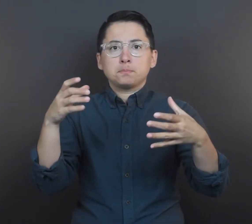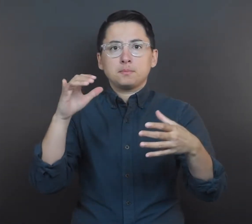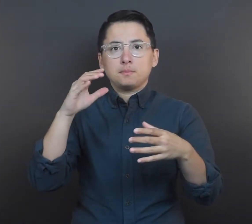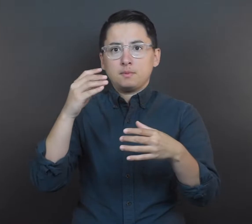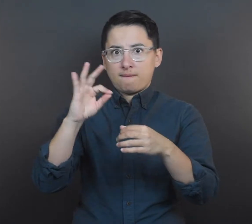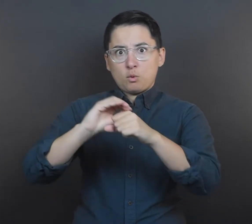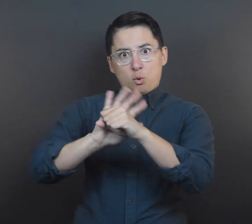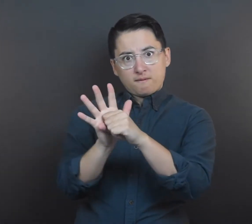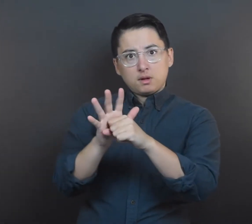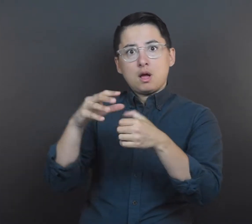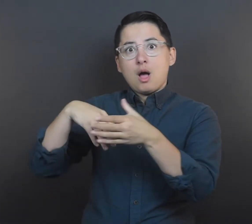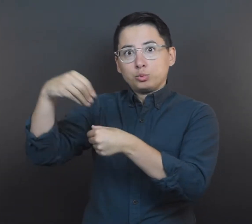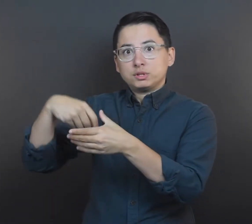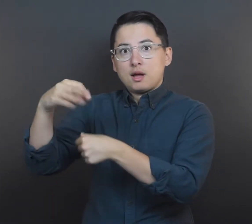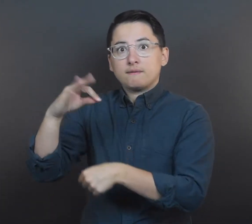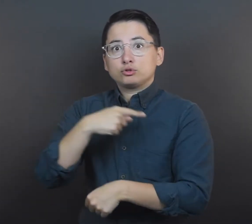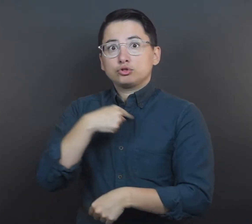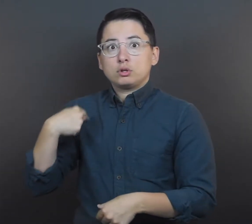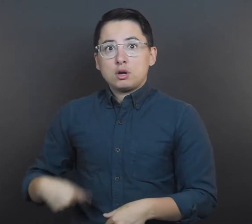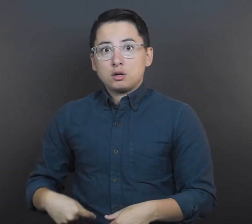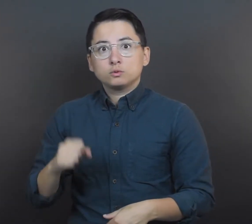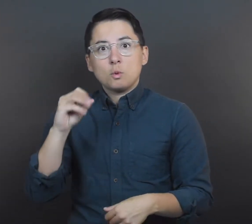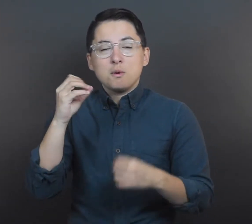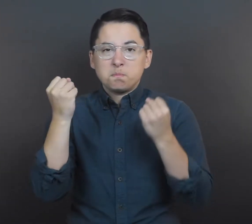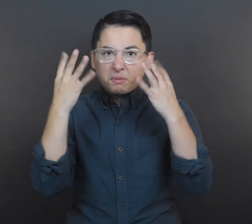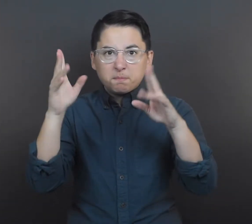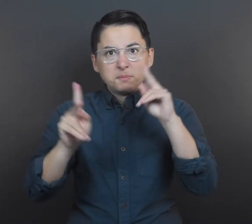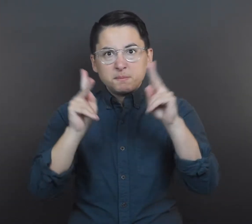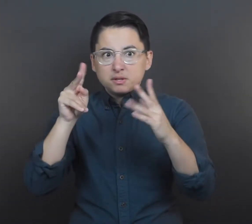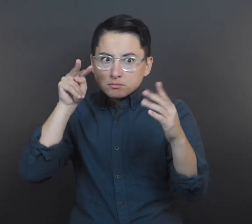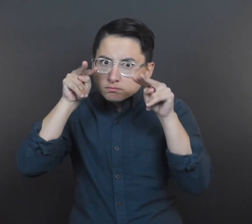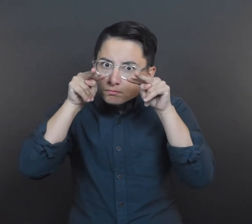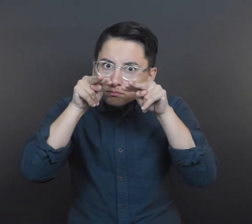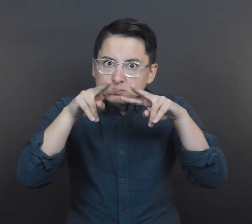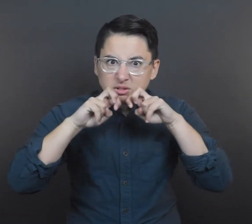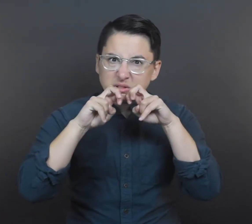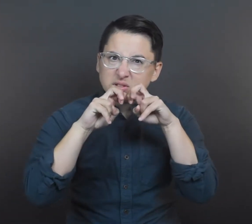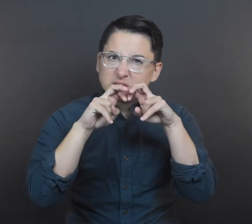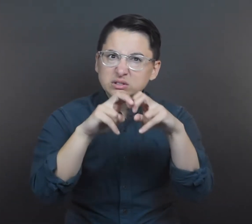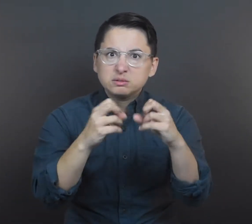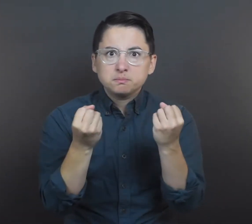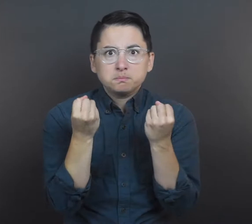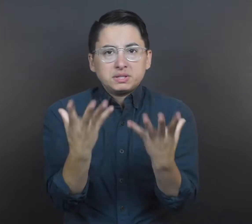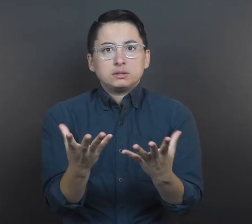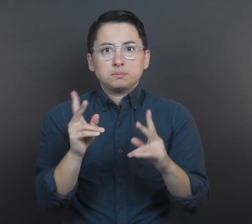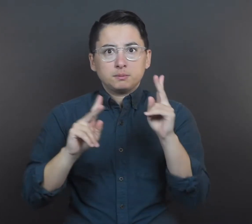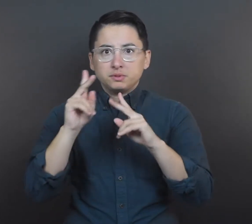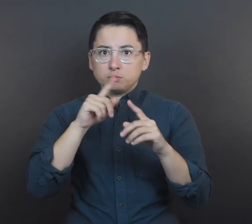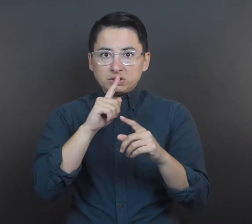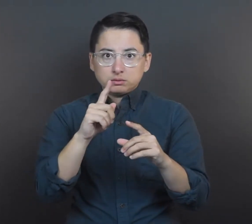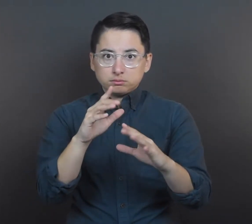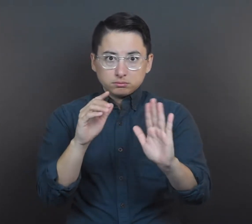“CDC specifically had to come up with guidelines for how to manage the remaining passengers.”